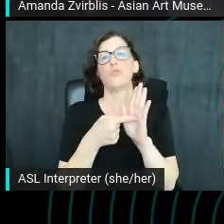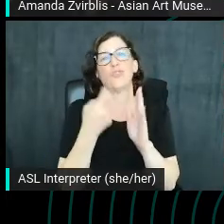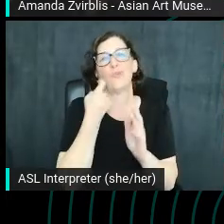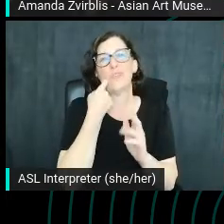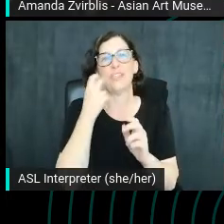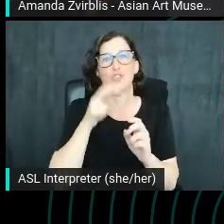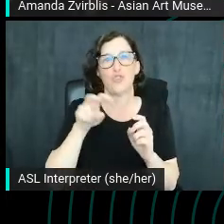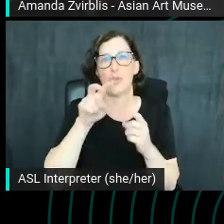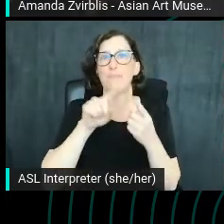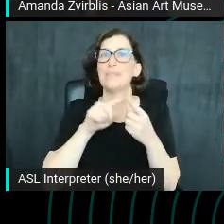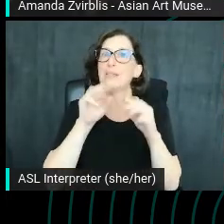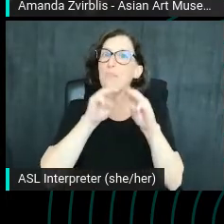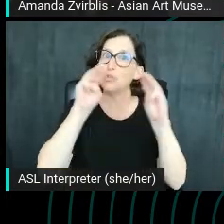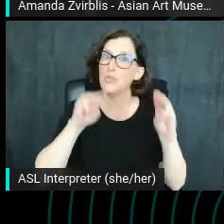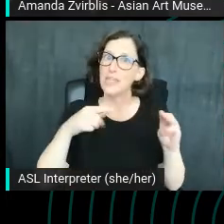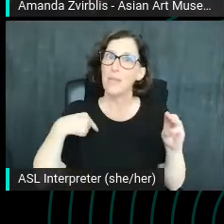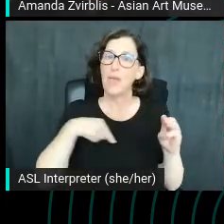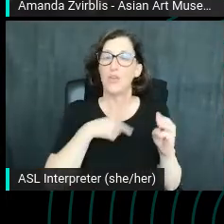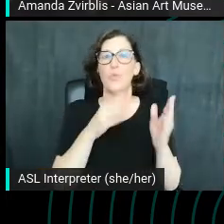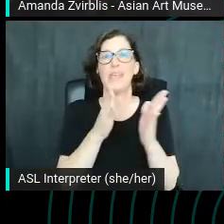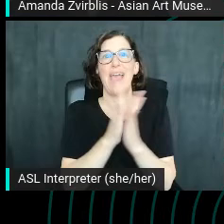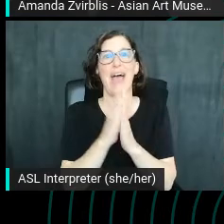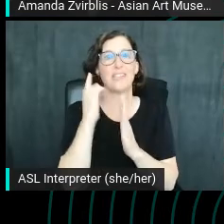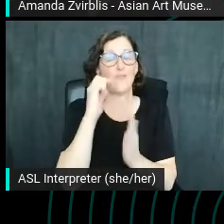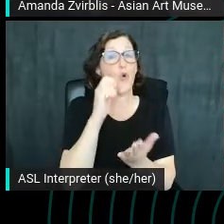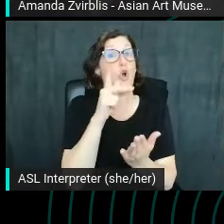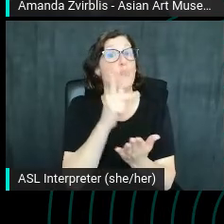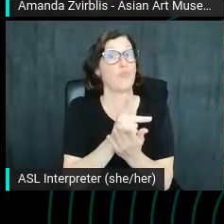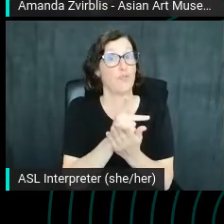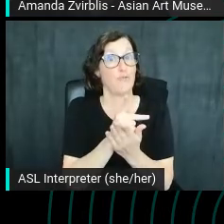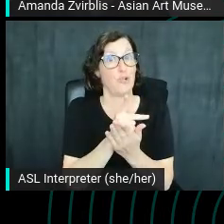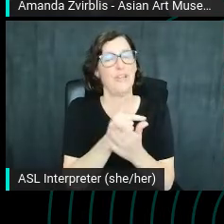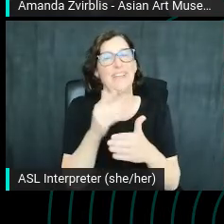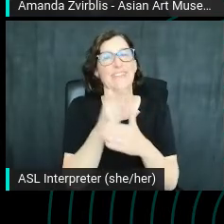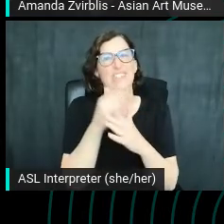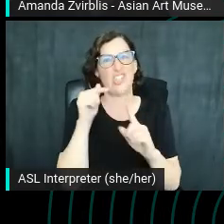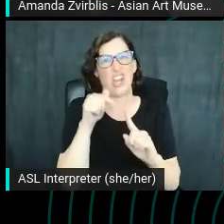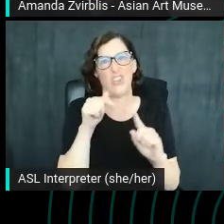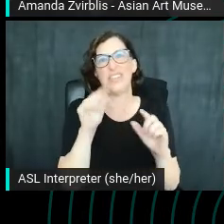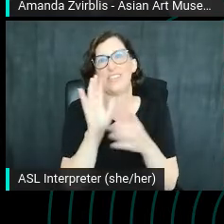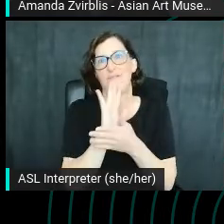and we asked for approval to re-share this video on our own channels.